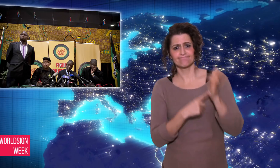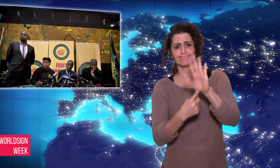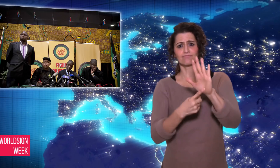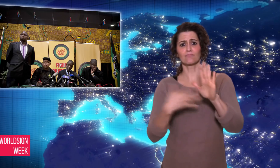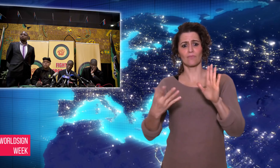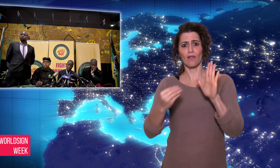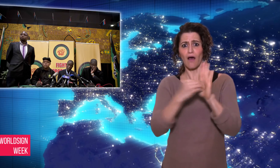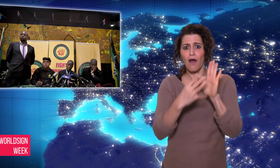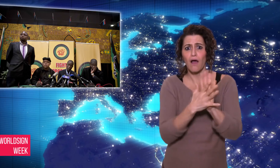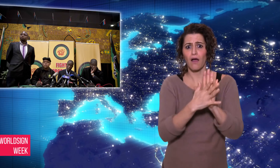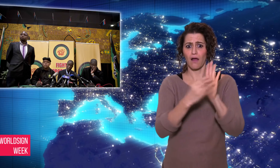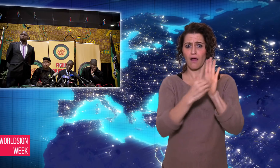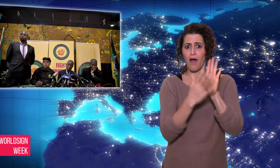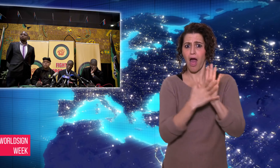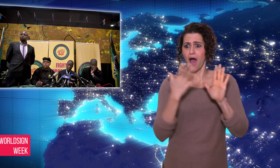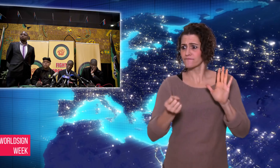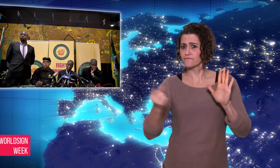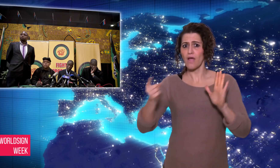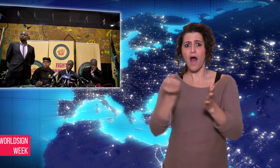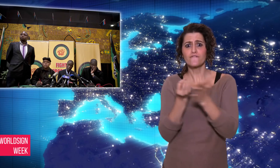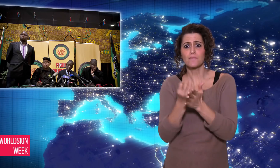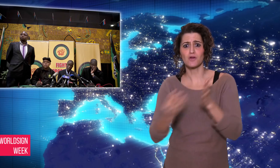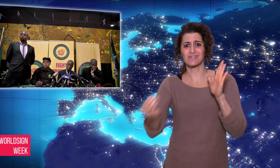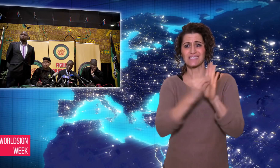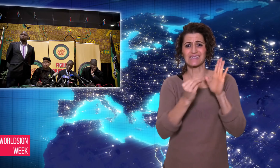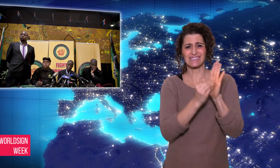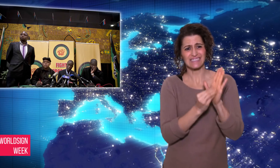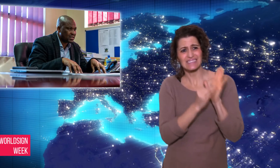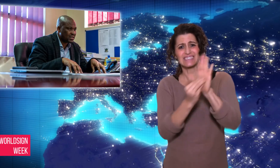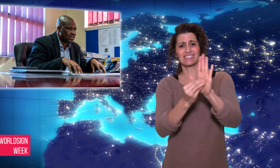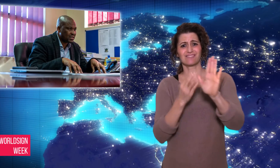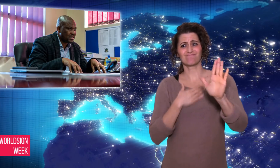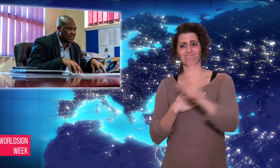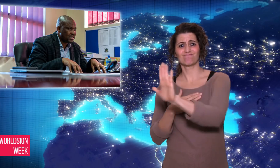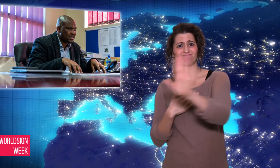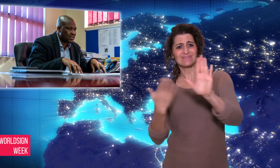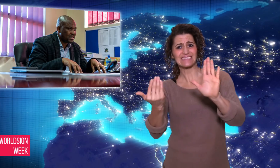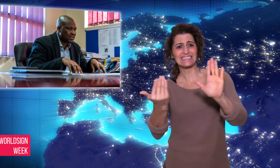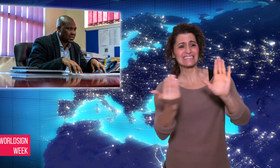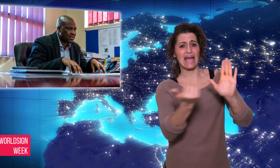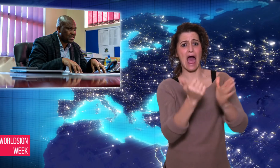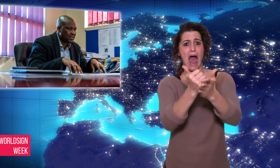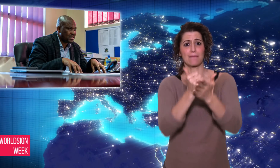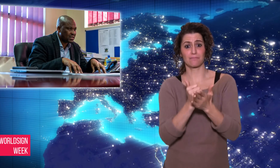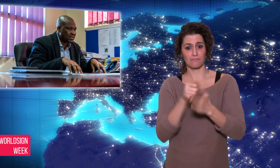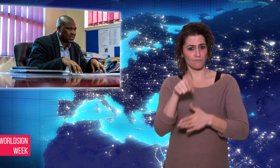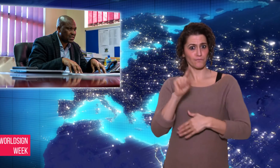Ramaphosa, has taken little action